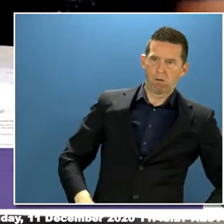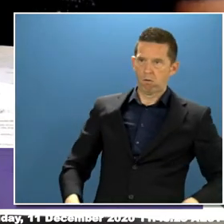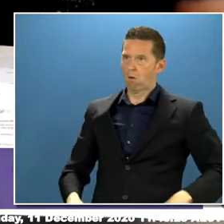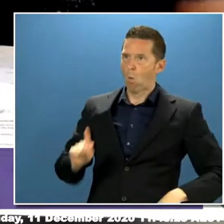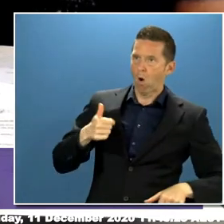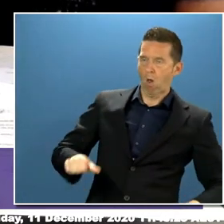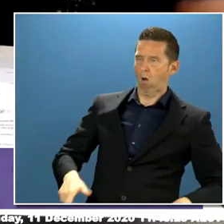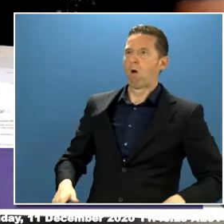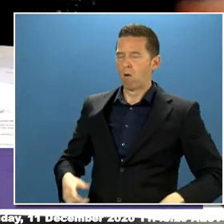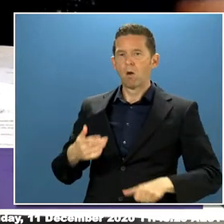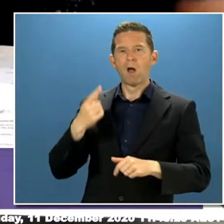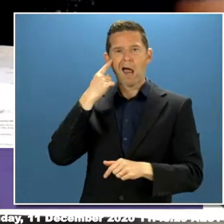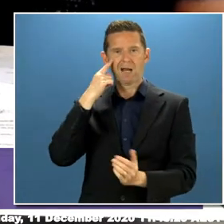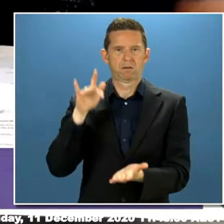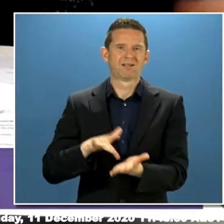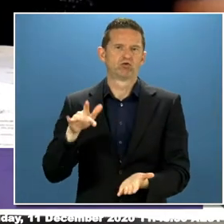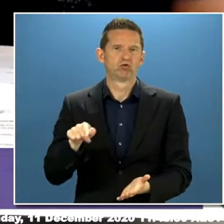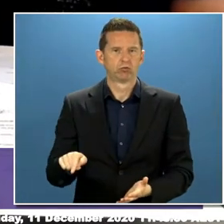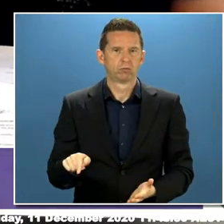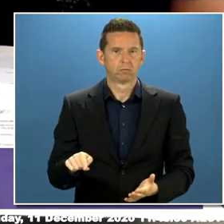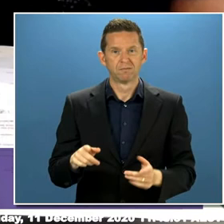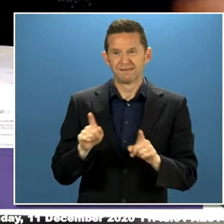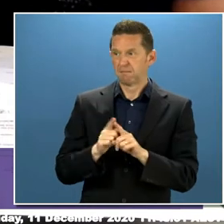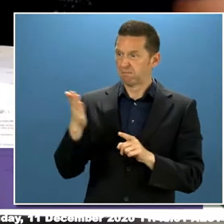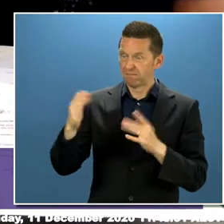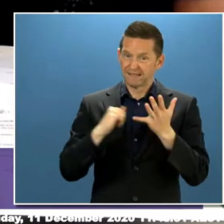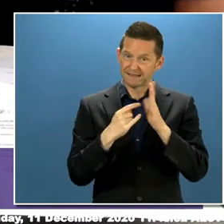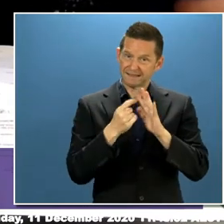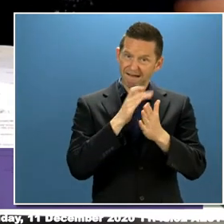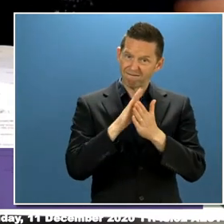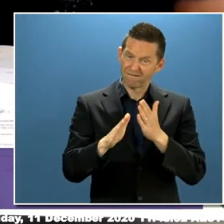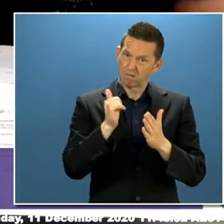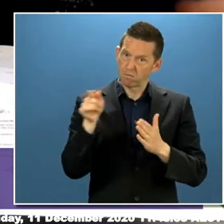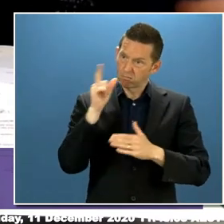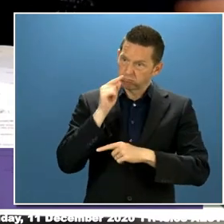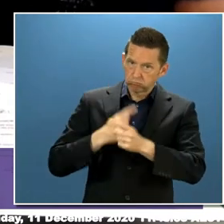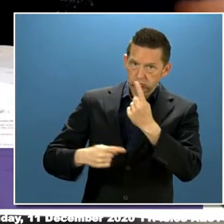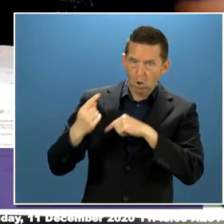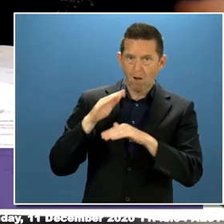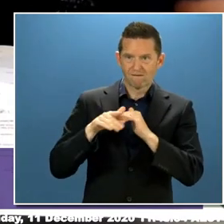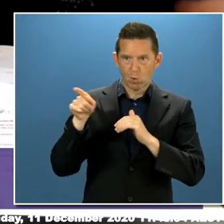to explain it from your part of it, you know, the interactions with senior leaders.